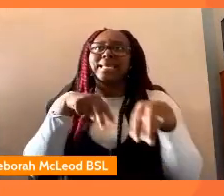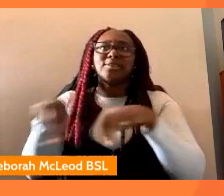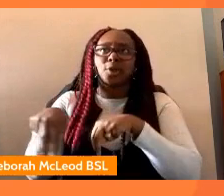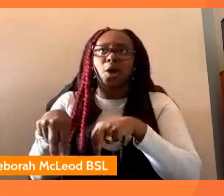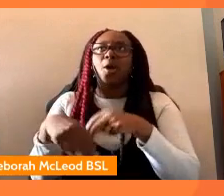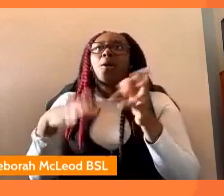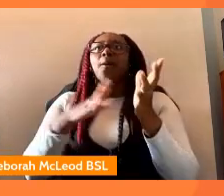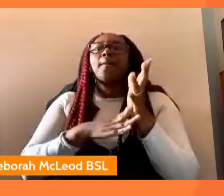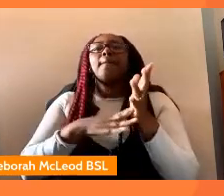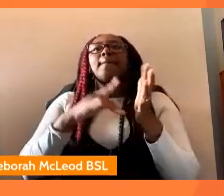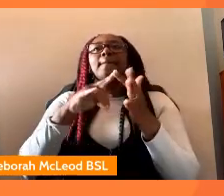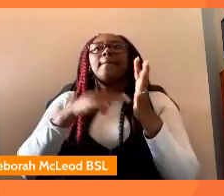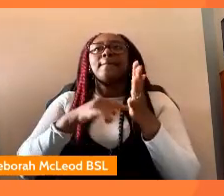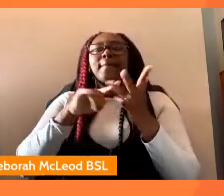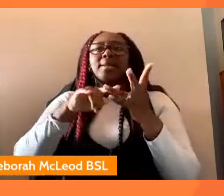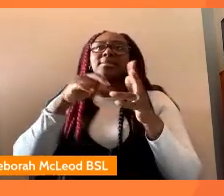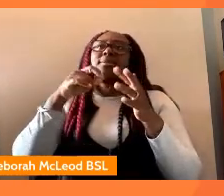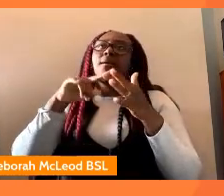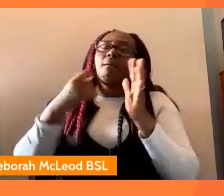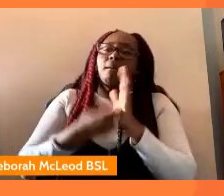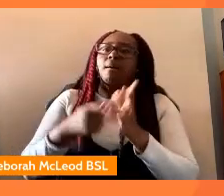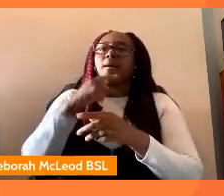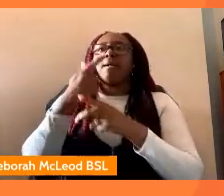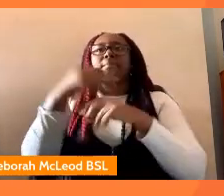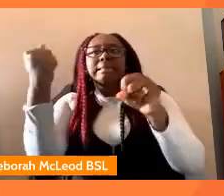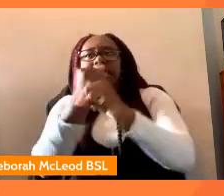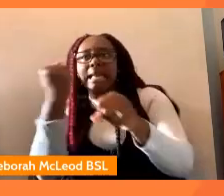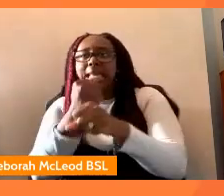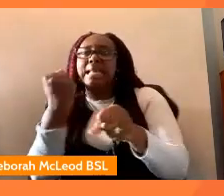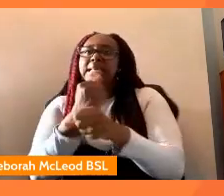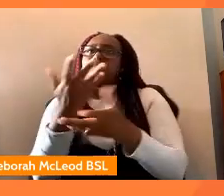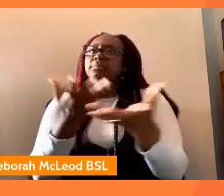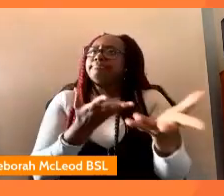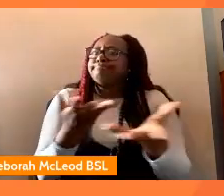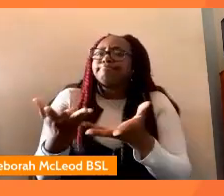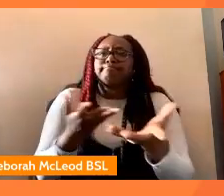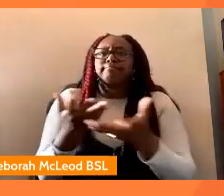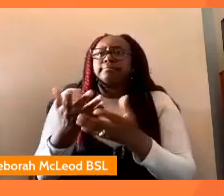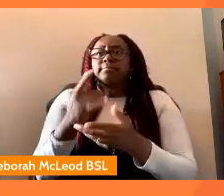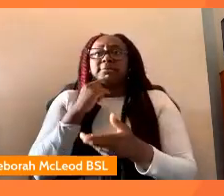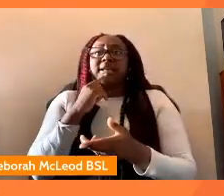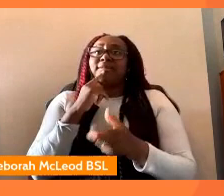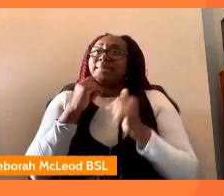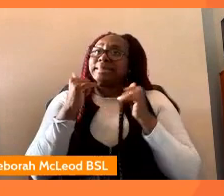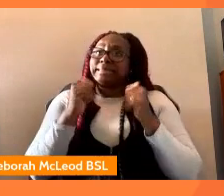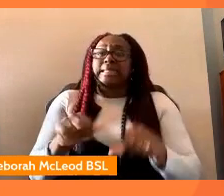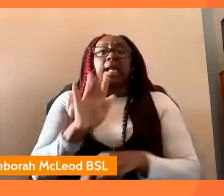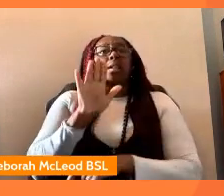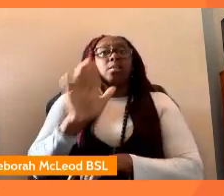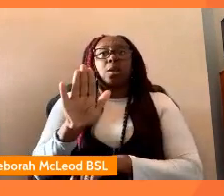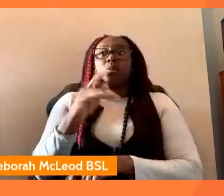or emerging giants such as Epic Games, they have the final say on how you can create and connect with people.